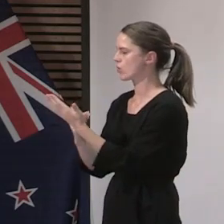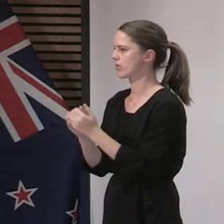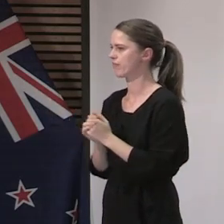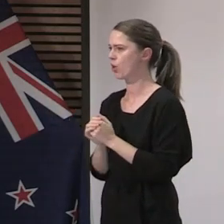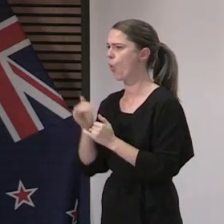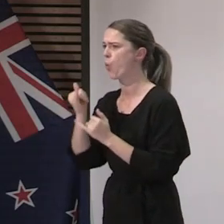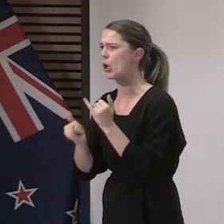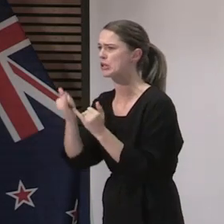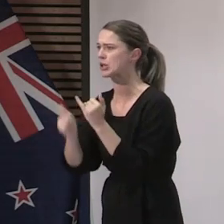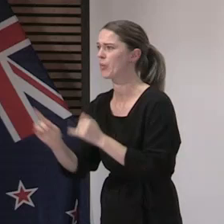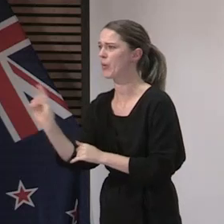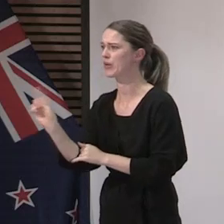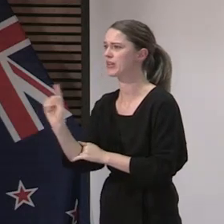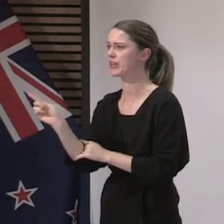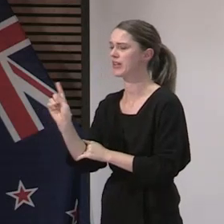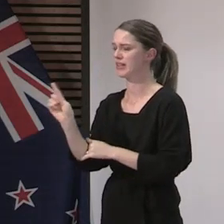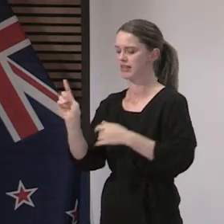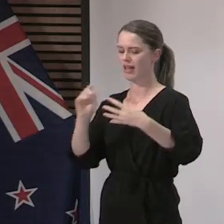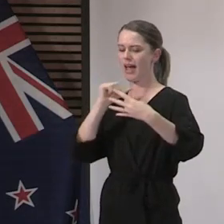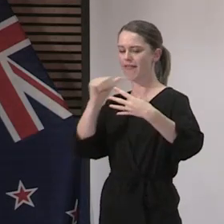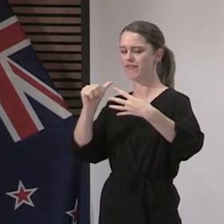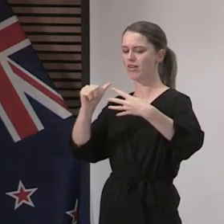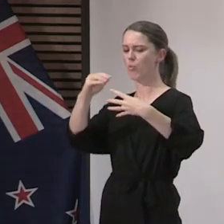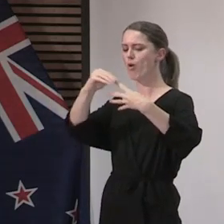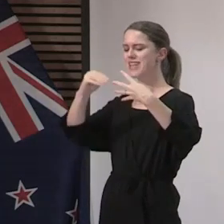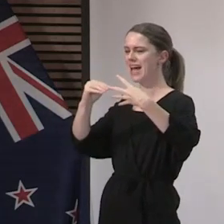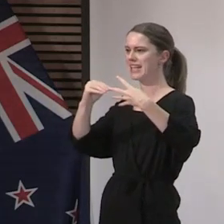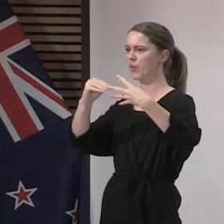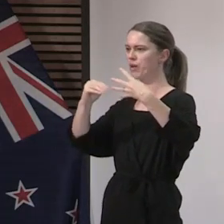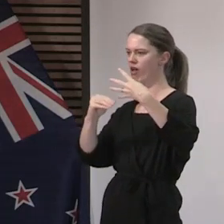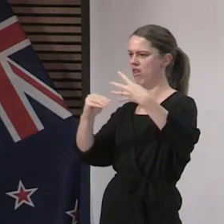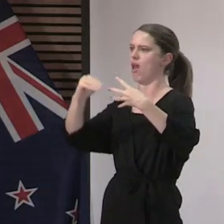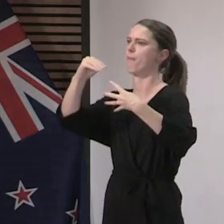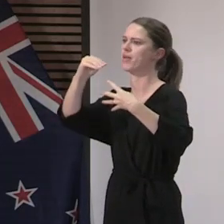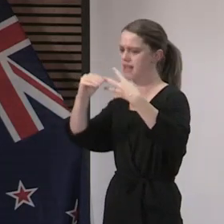off, we need to get this next phase right. The worst thin we